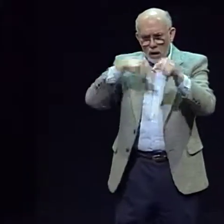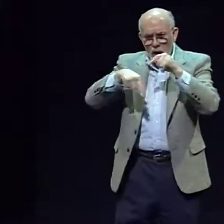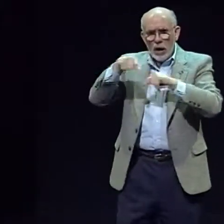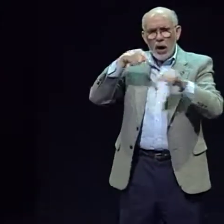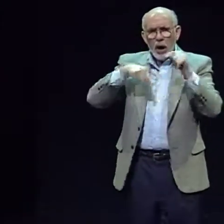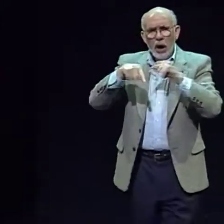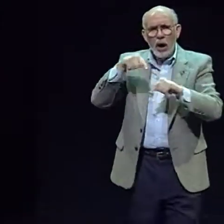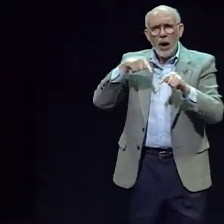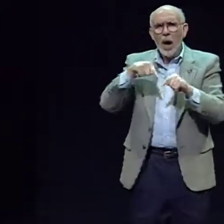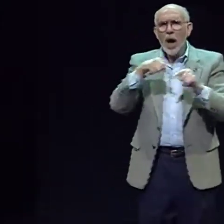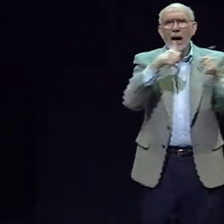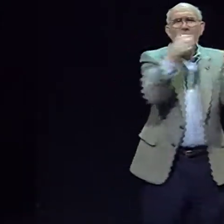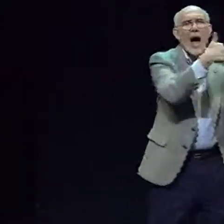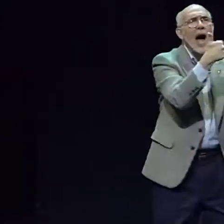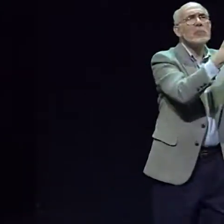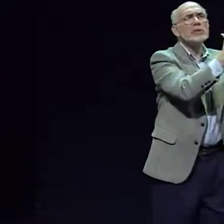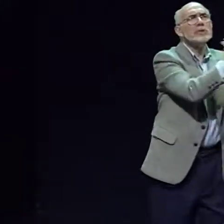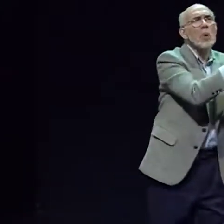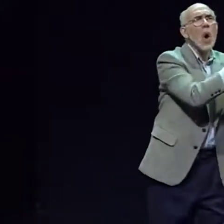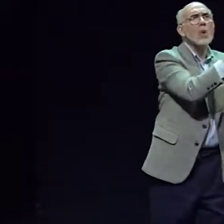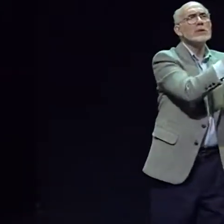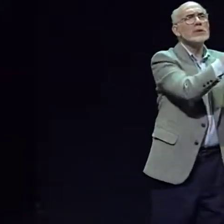THE BASIS OF ALL OF THESE--